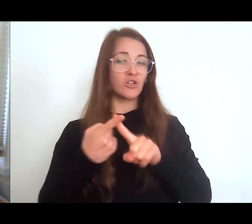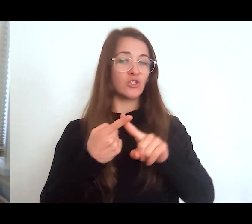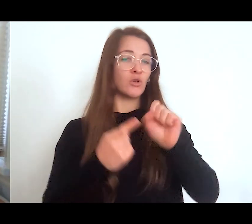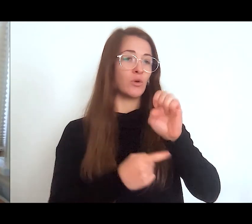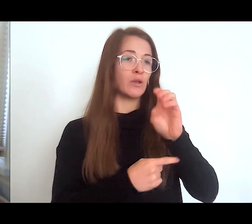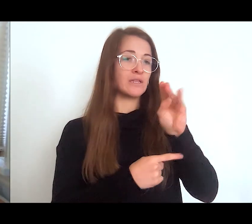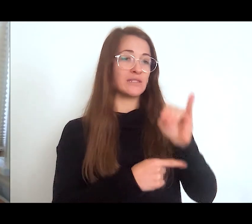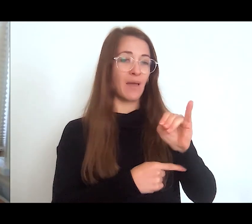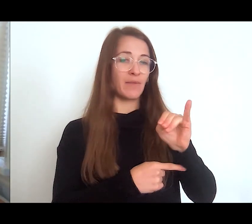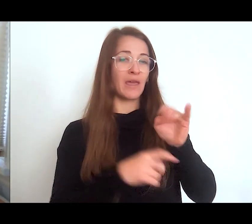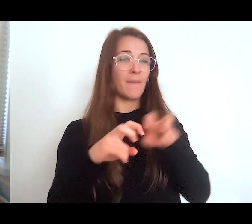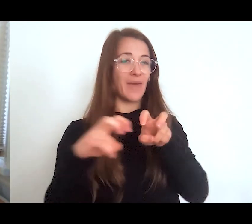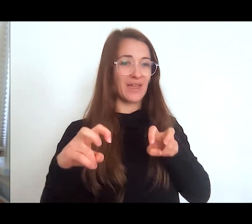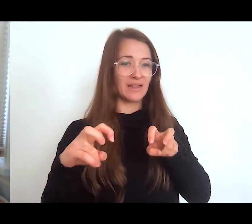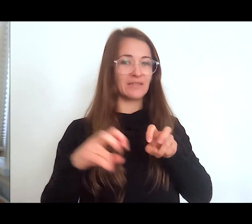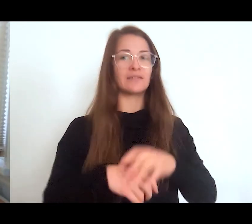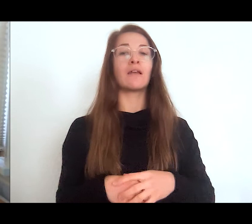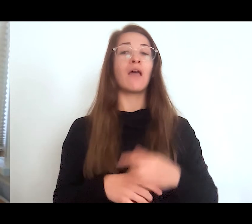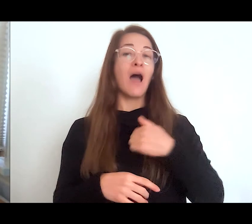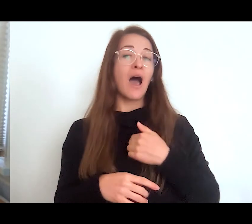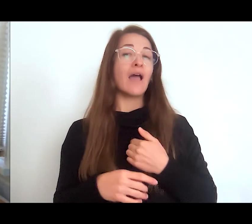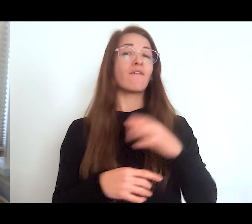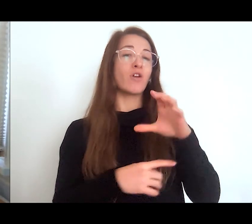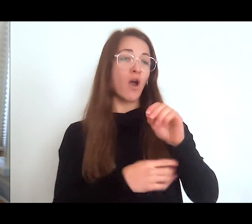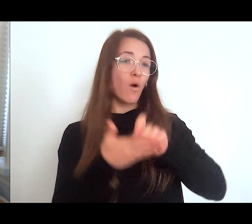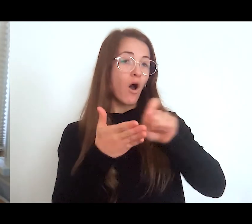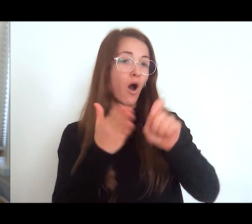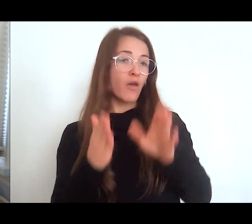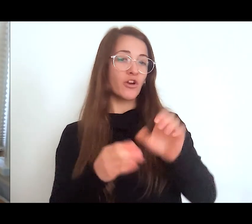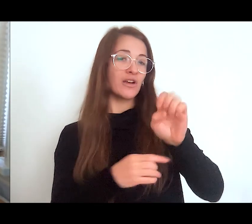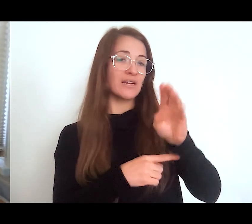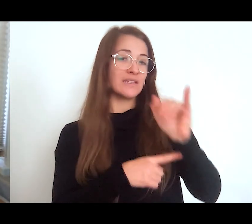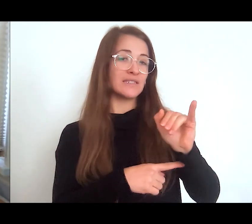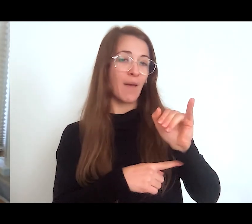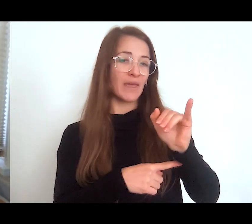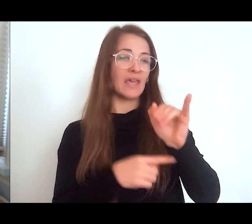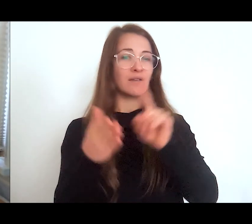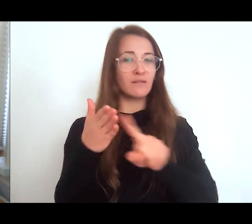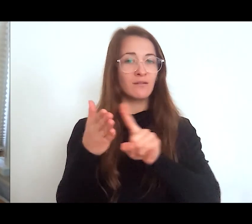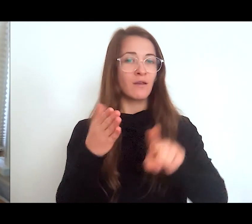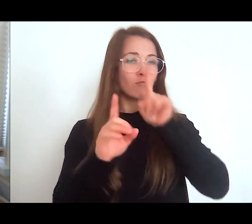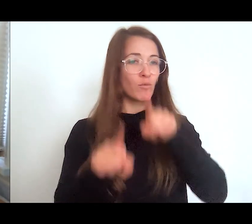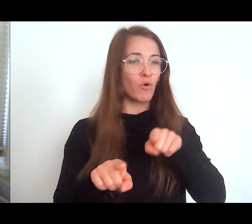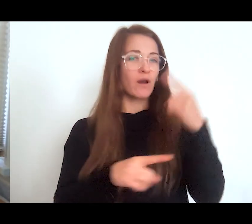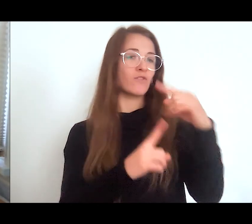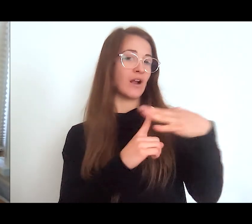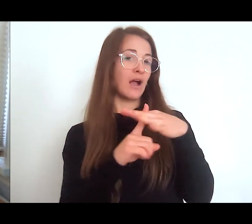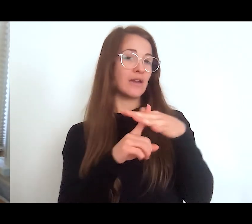MODERATOR TO PANELIST FOR A MOMENT, I HAVE AUTHORED A DRNY INVESTIGATIVE REPORT.